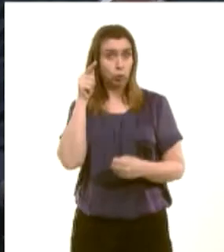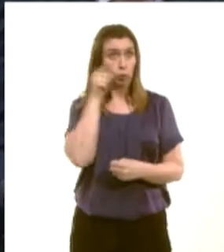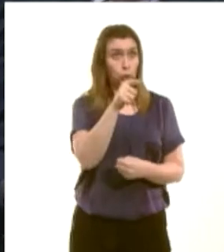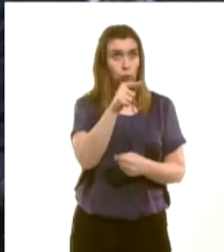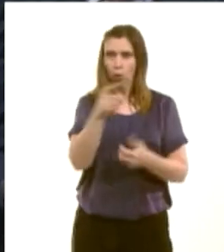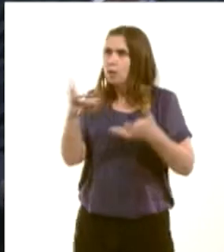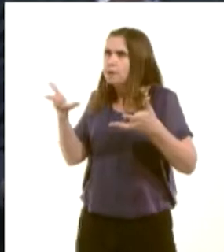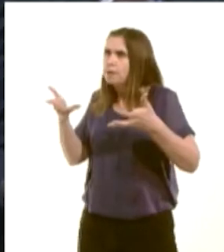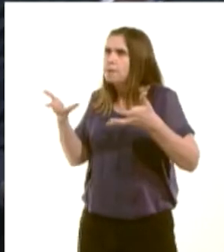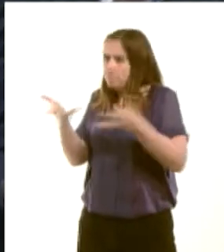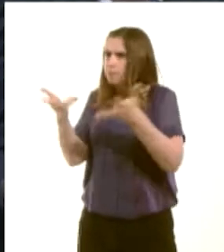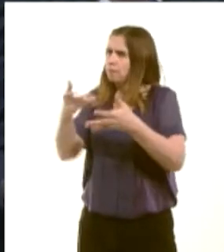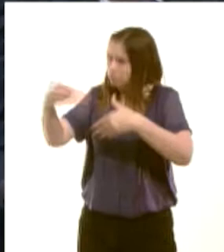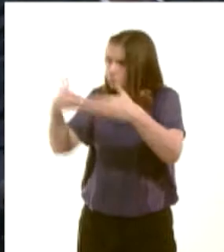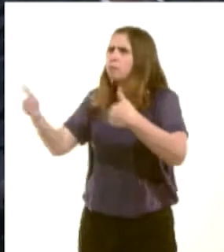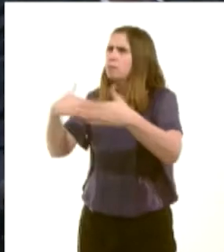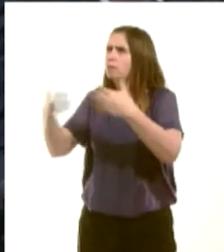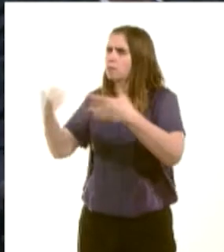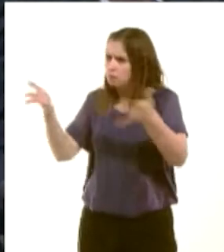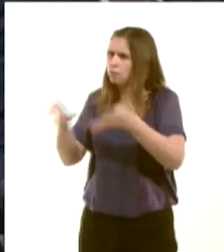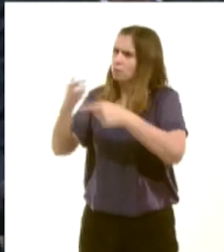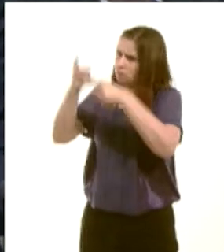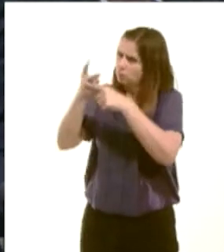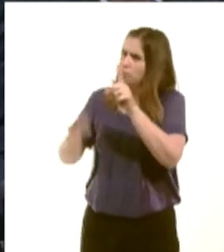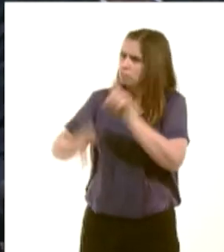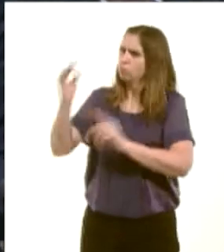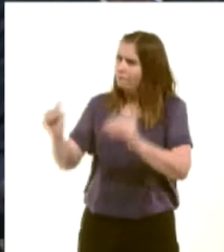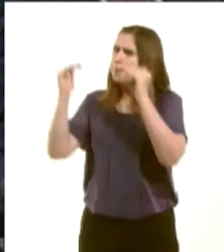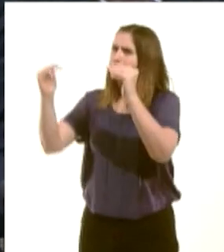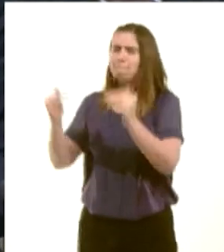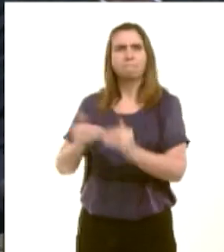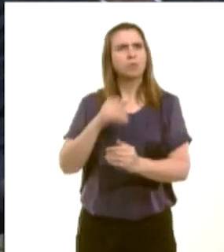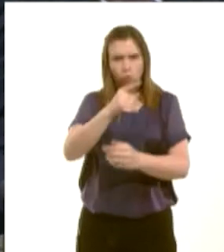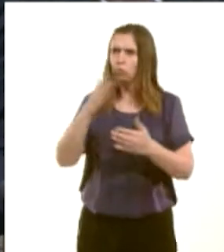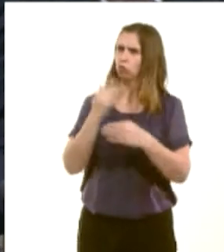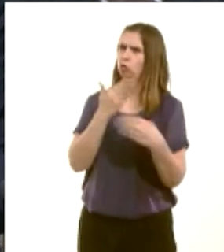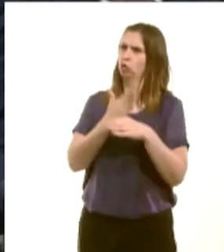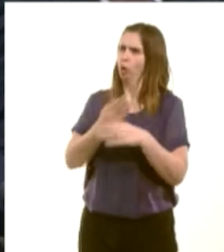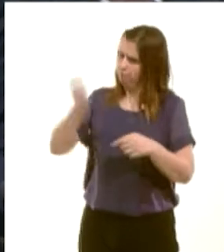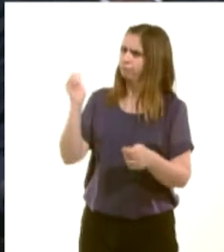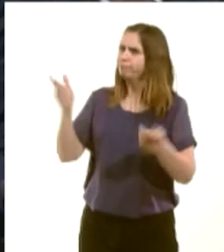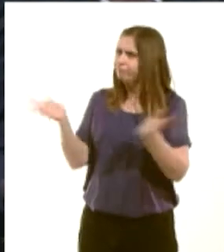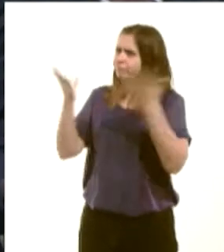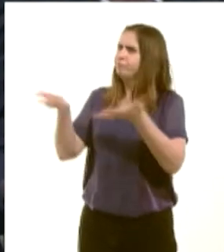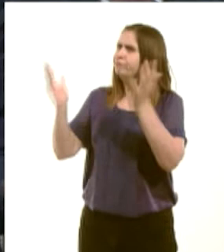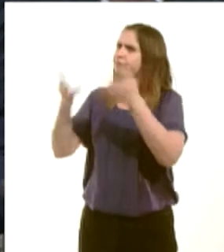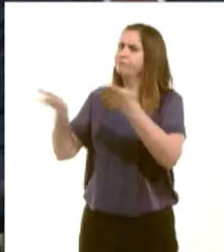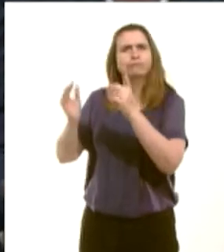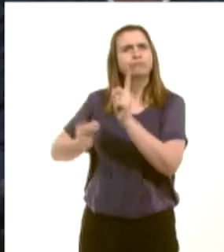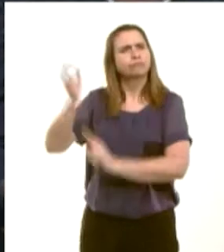better sense of delivery in health services in north Wales so people can have confidence that the health service they require will be there for them in the future?